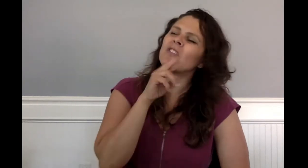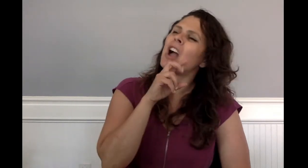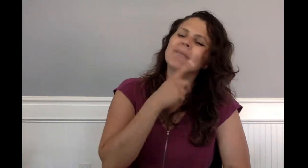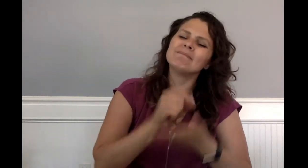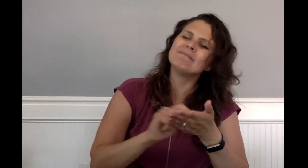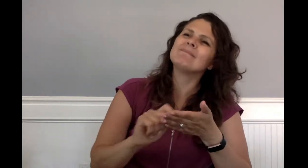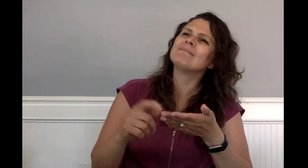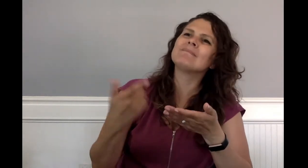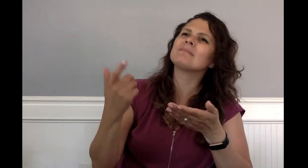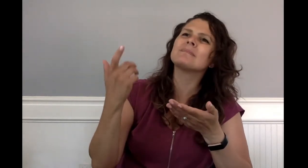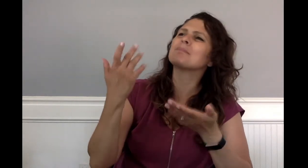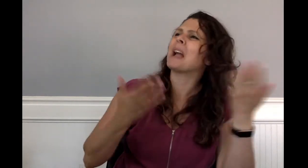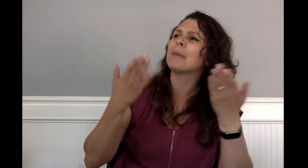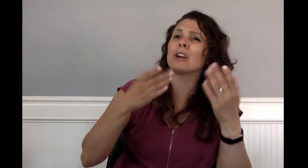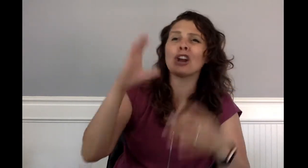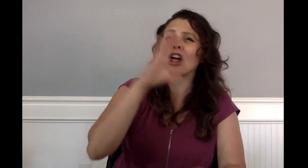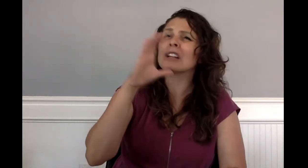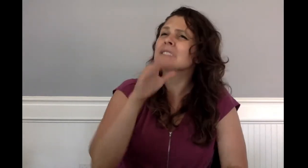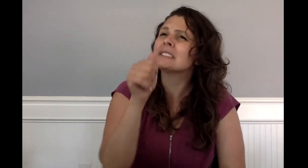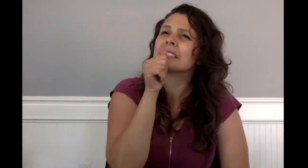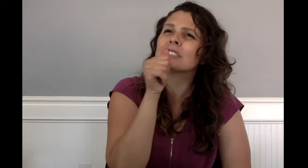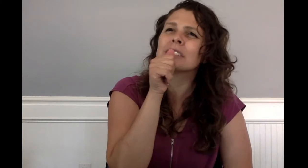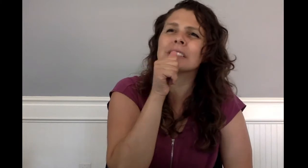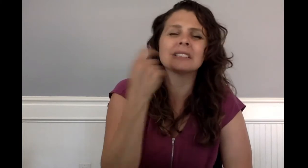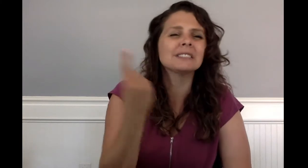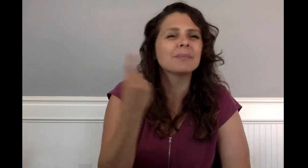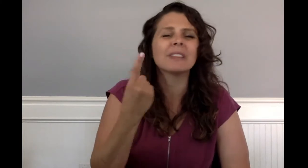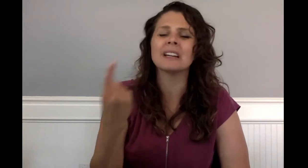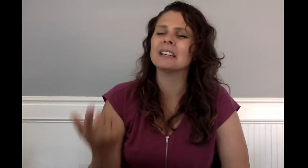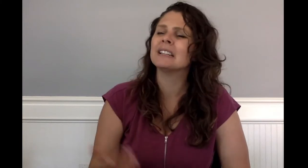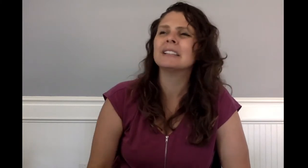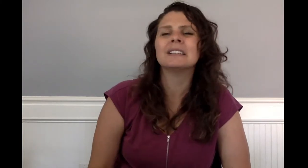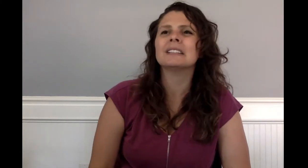“To look for the secret?” Frog wondered.